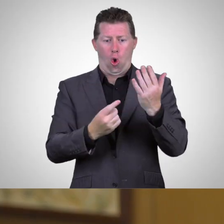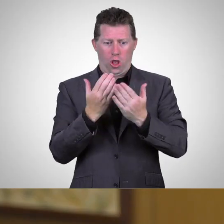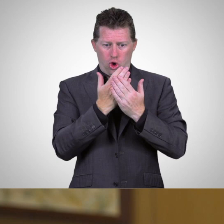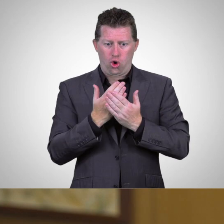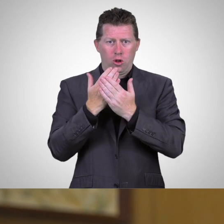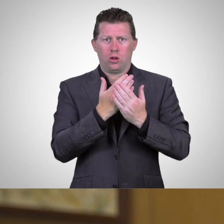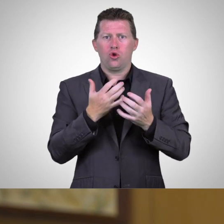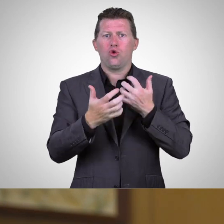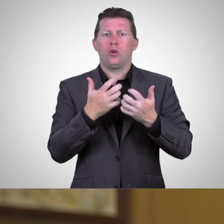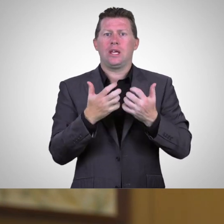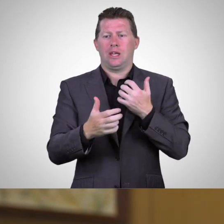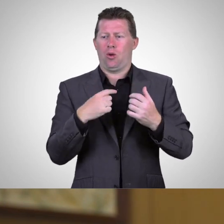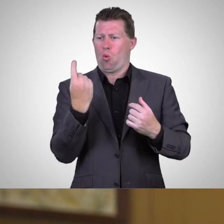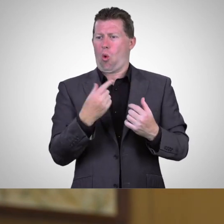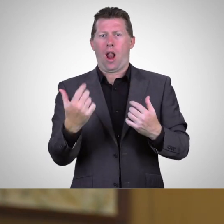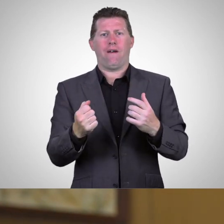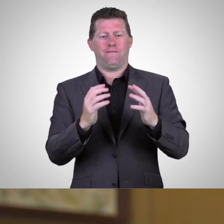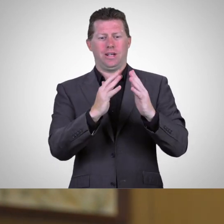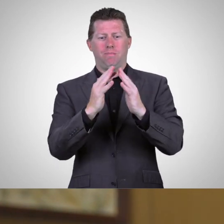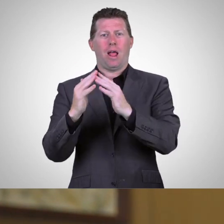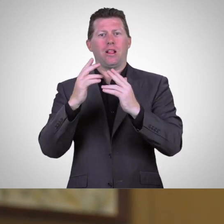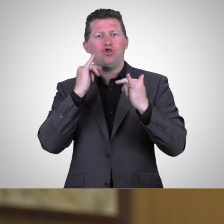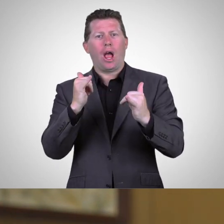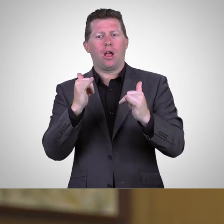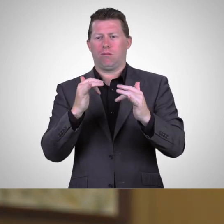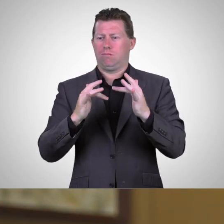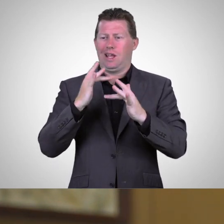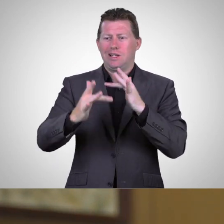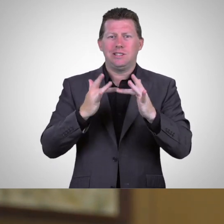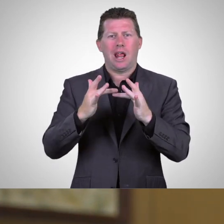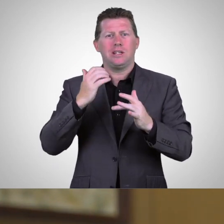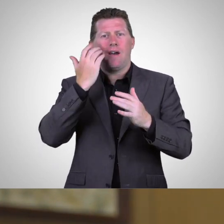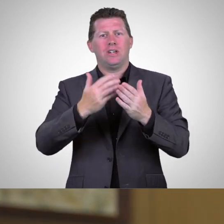access to spell checker, we all have access to the internet in our day-to-day jobs, there are very